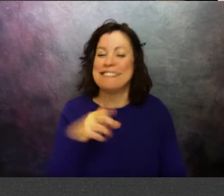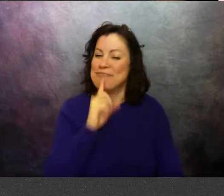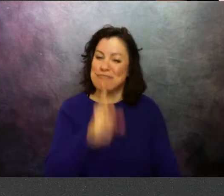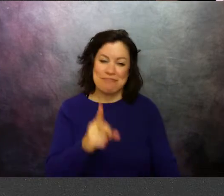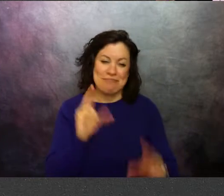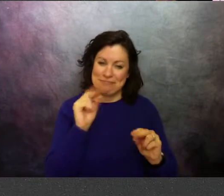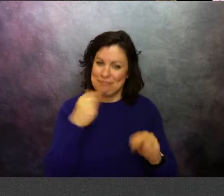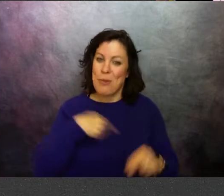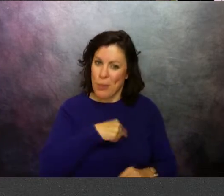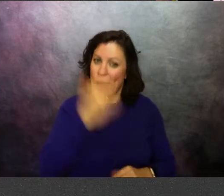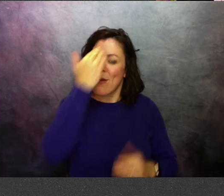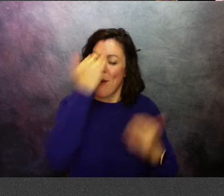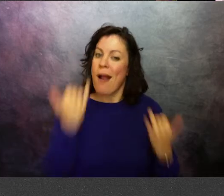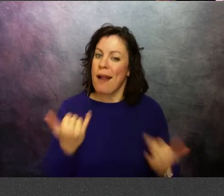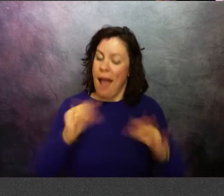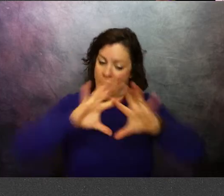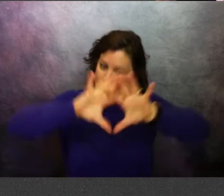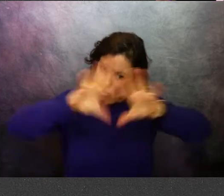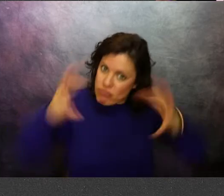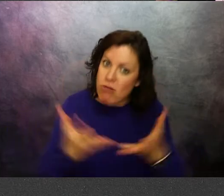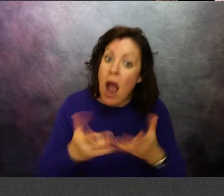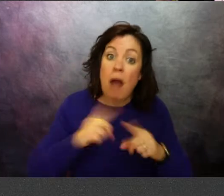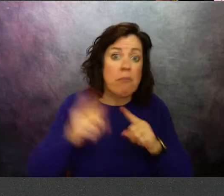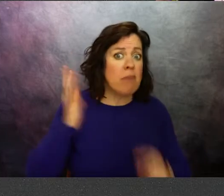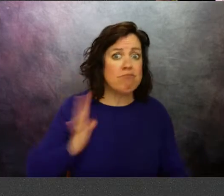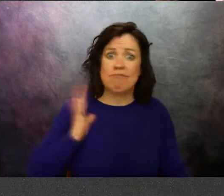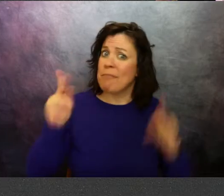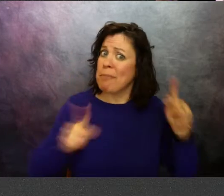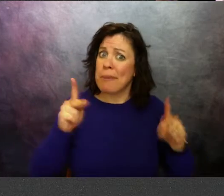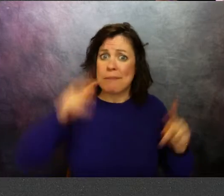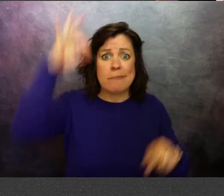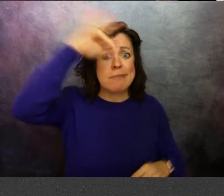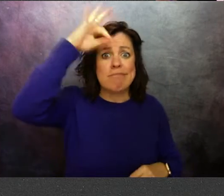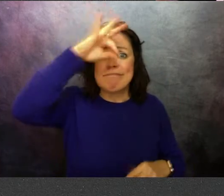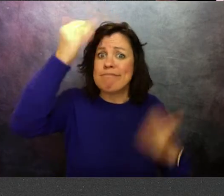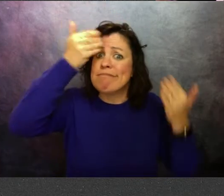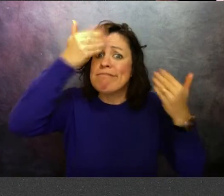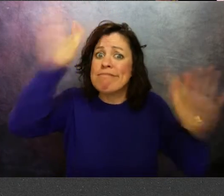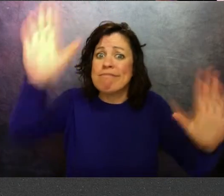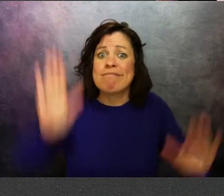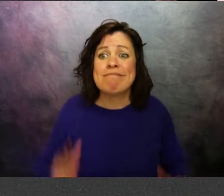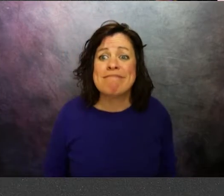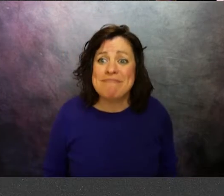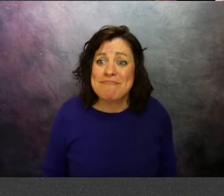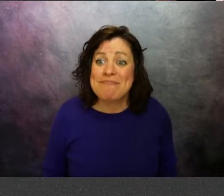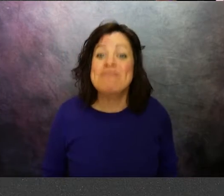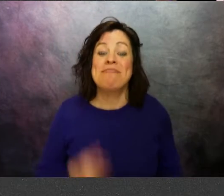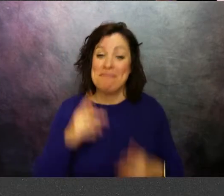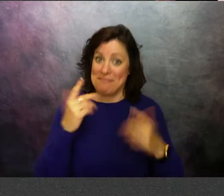but we know that's not what really happens. We know that the world is round like a ball.